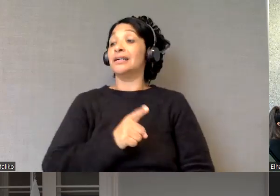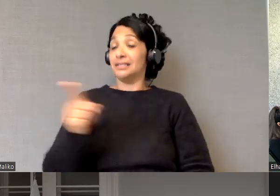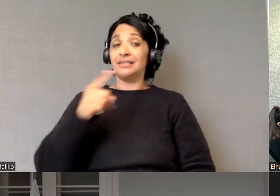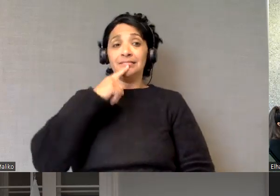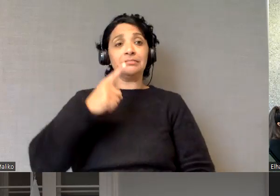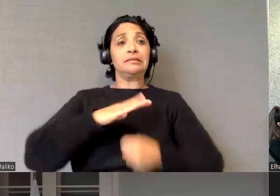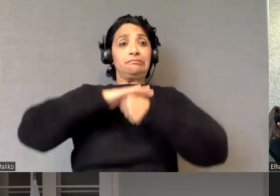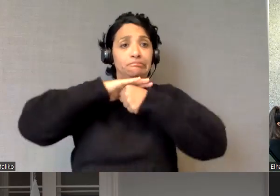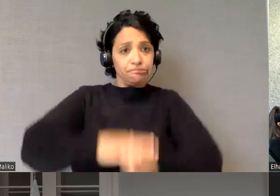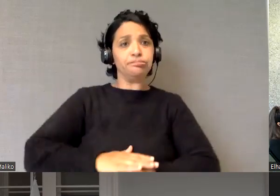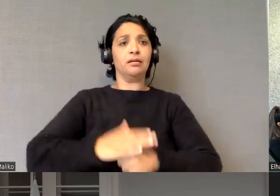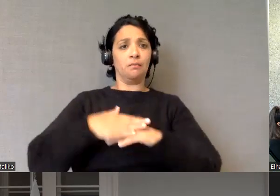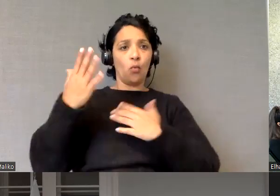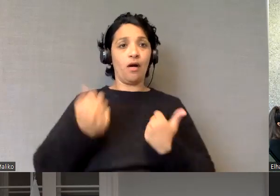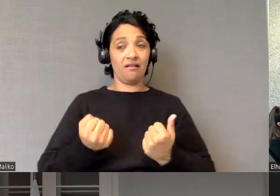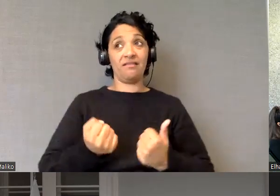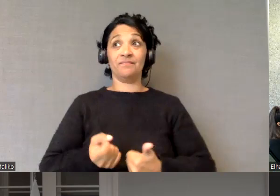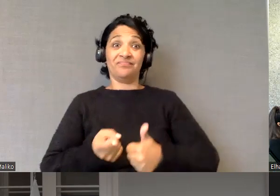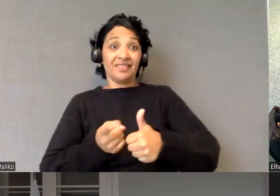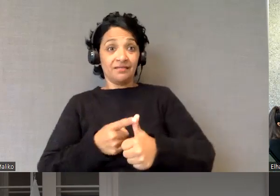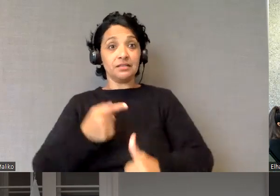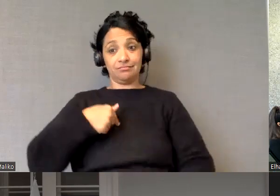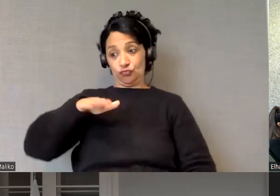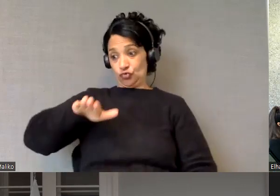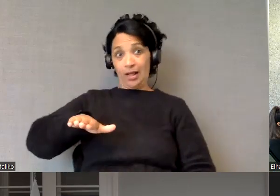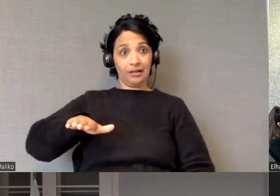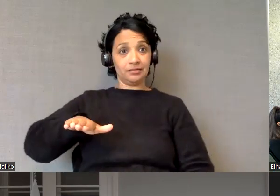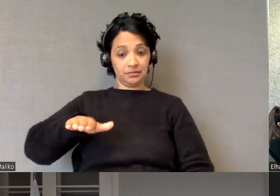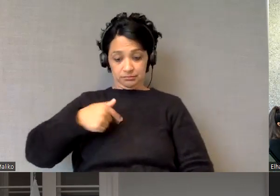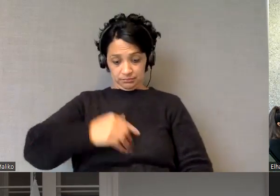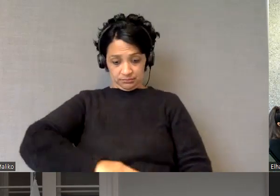so you have the risk of already being a child with a disability -- or a child during an